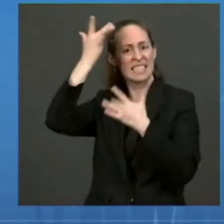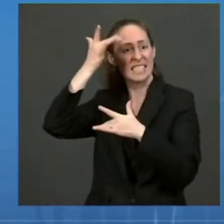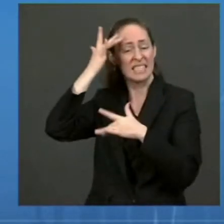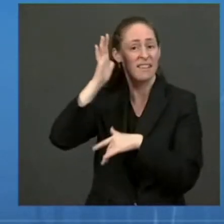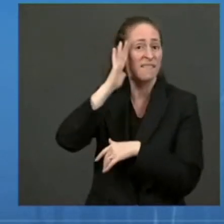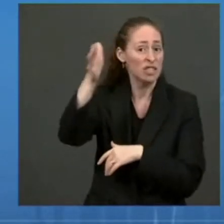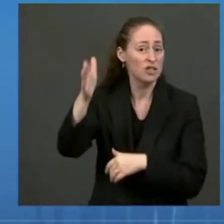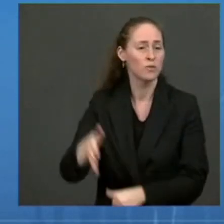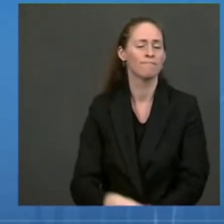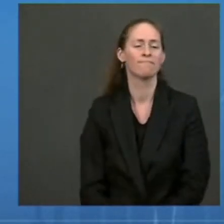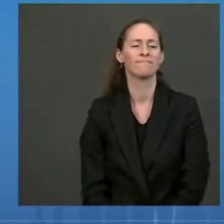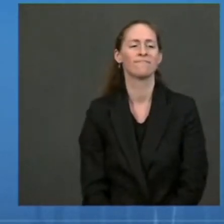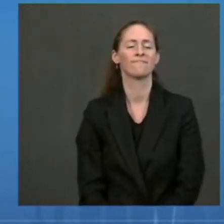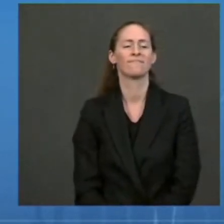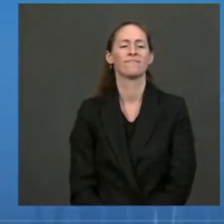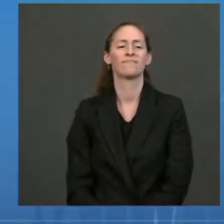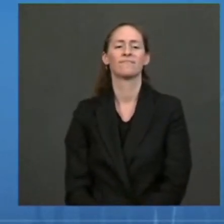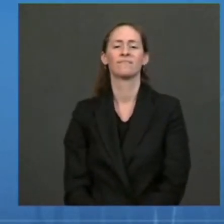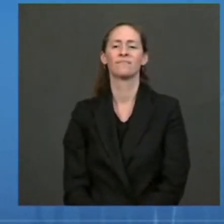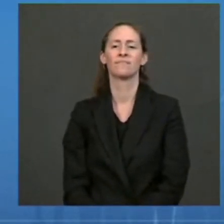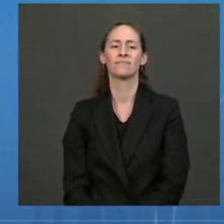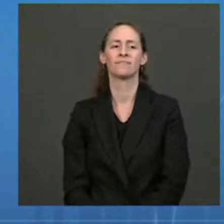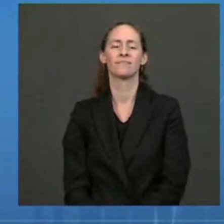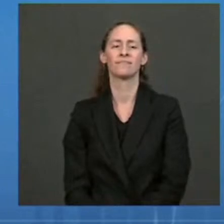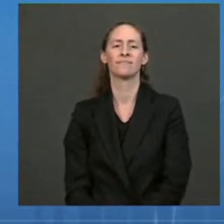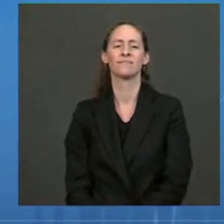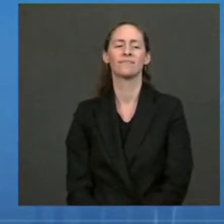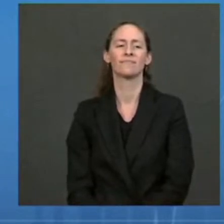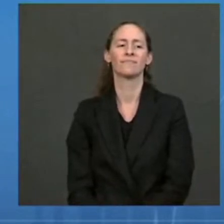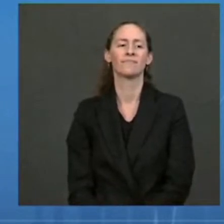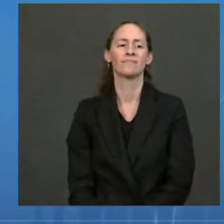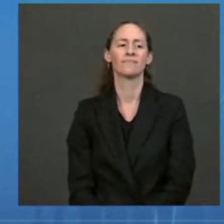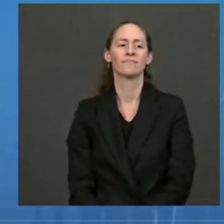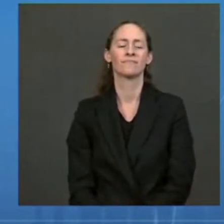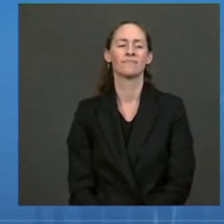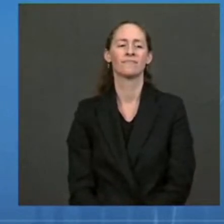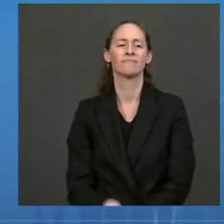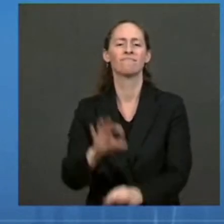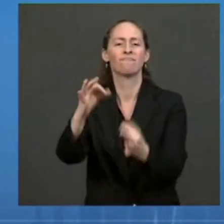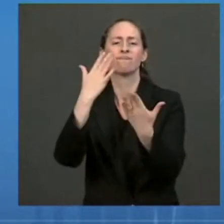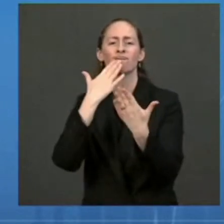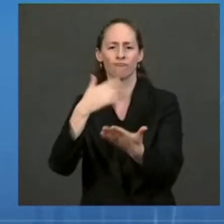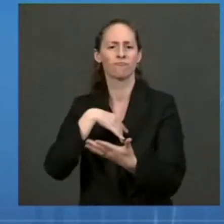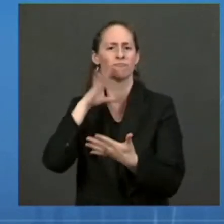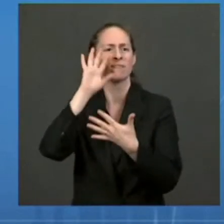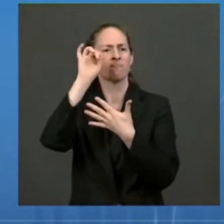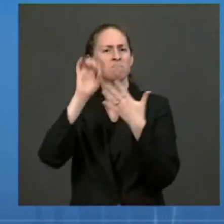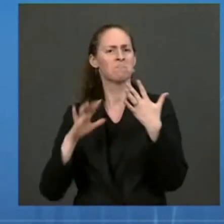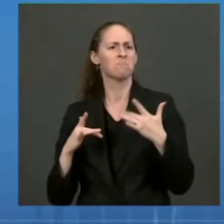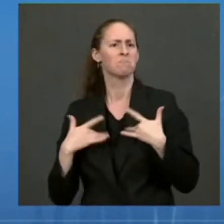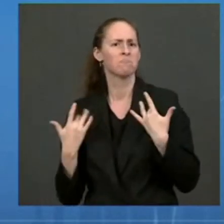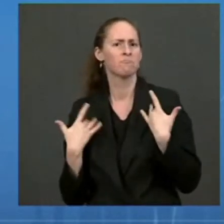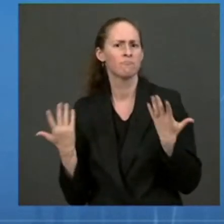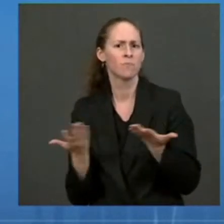WITH THAT, I WILL TURNITOVER TO DR. FAUCI .